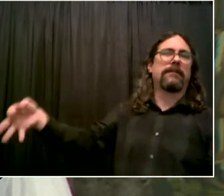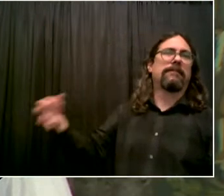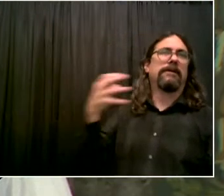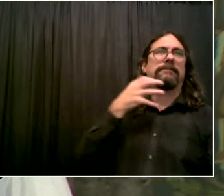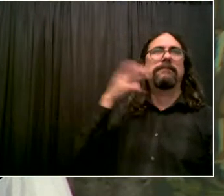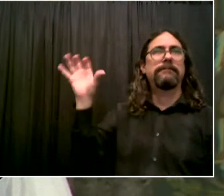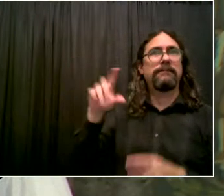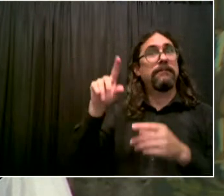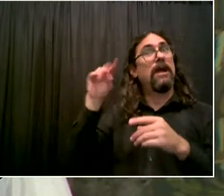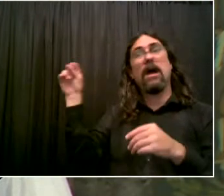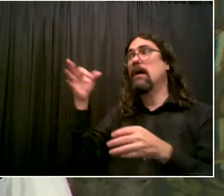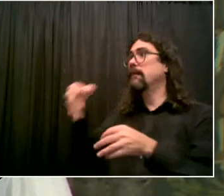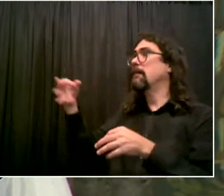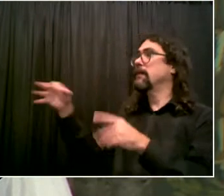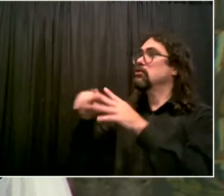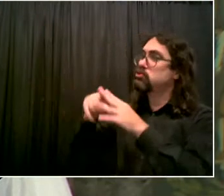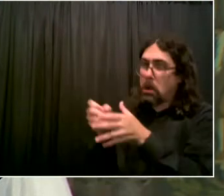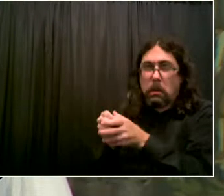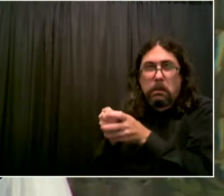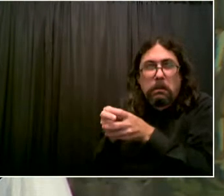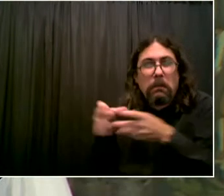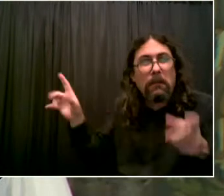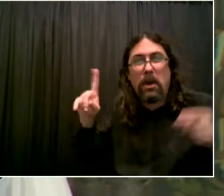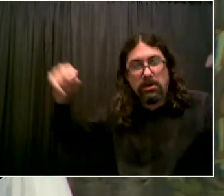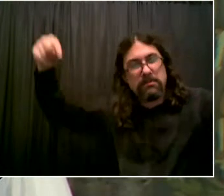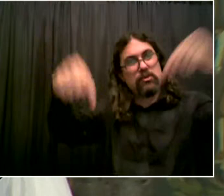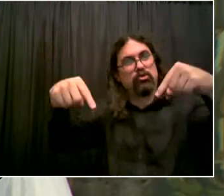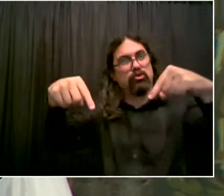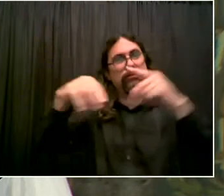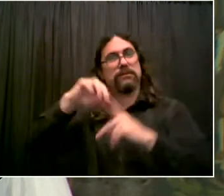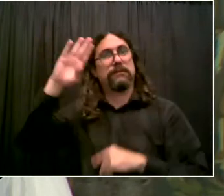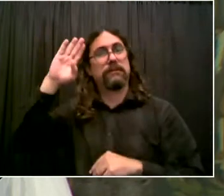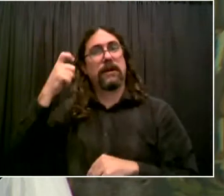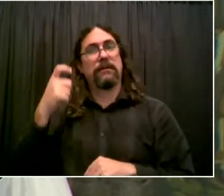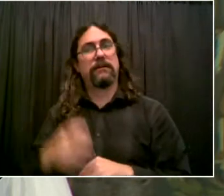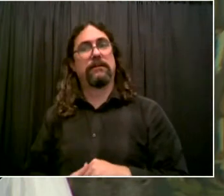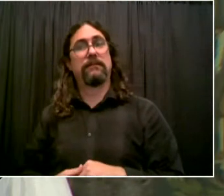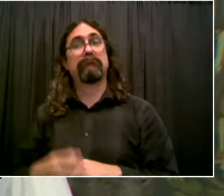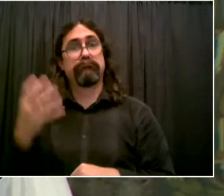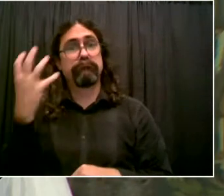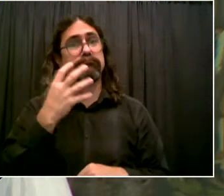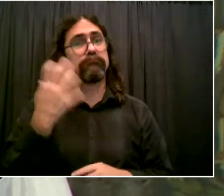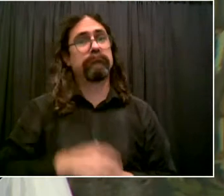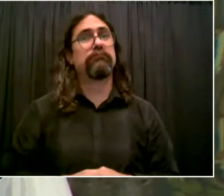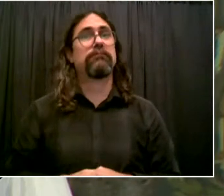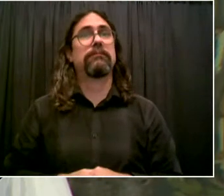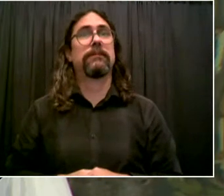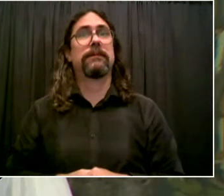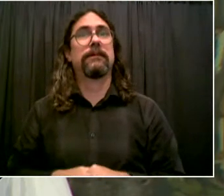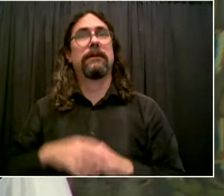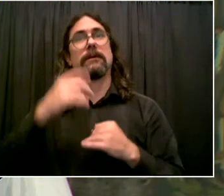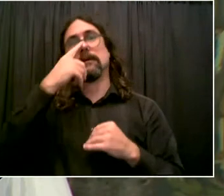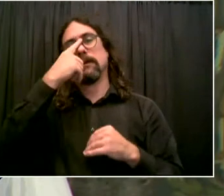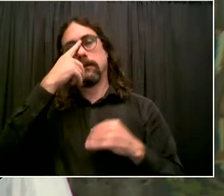HIP-HOP MUSEUM. METAPHORICALLY SPEAKING, TO GET TO MY POINT, THE AFCT WE WERE CELEBRATING HOW